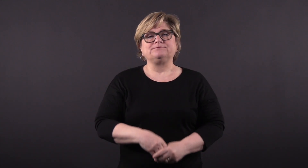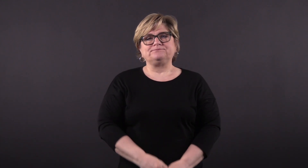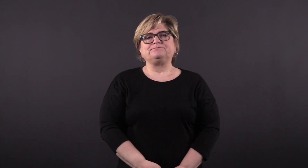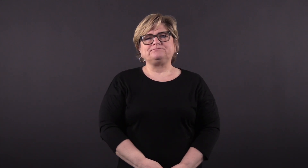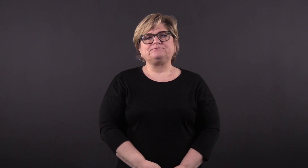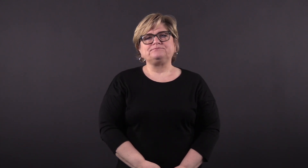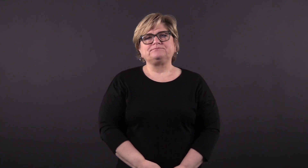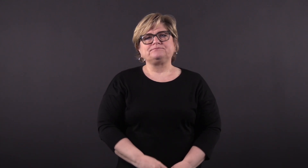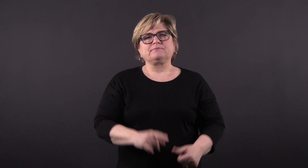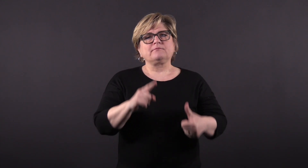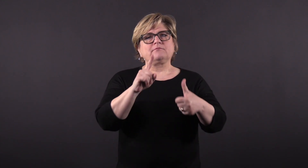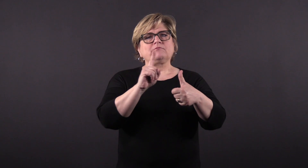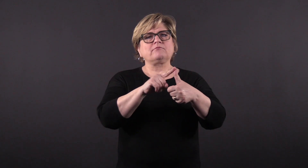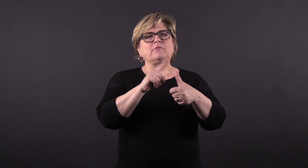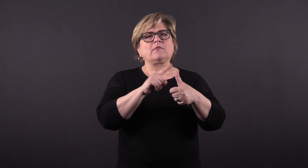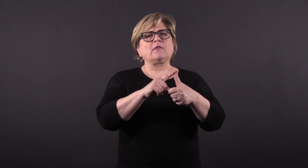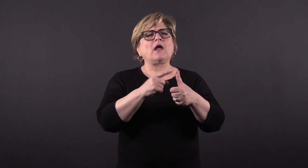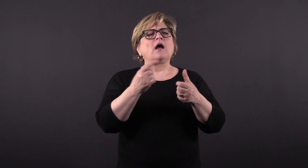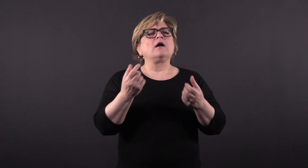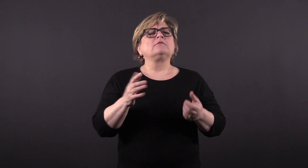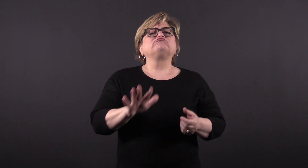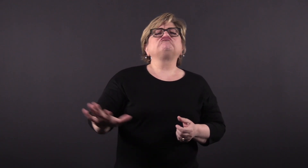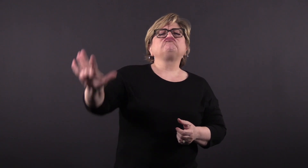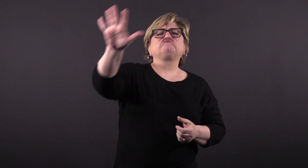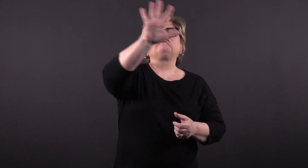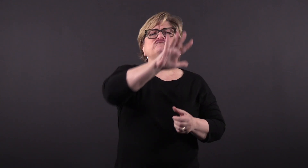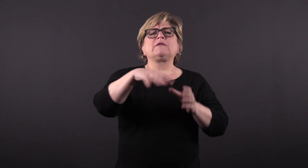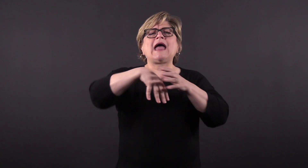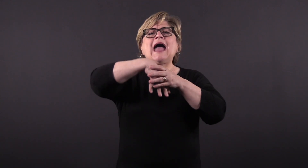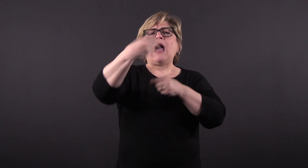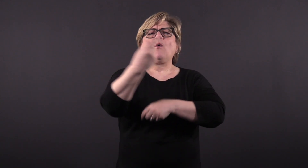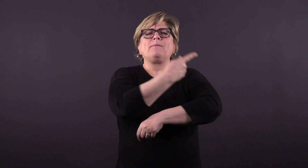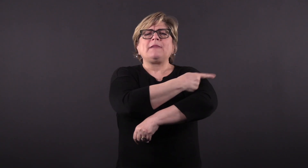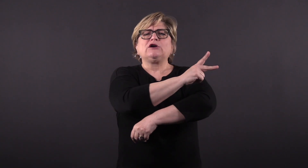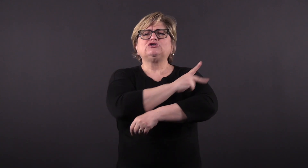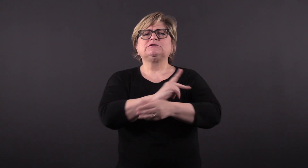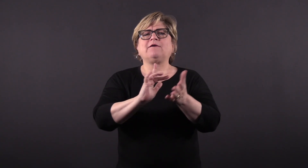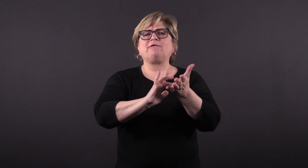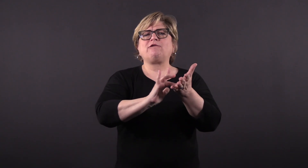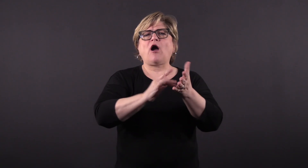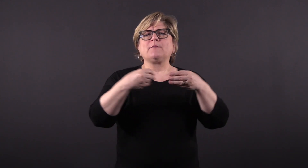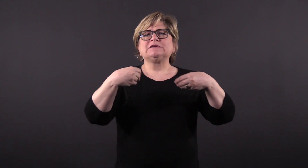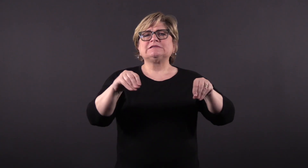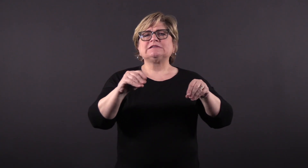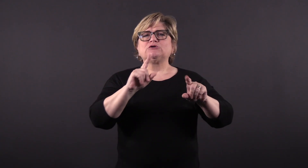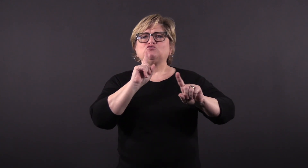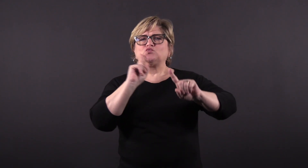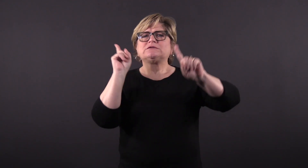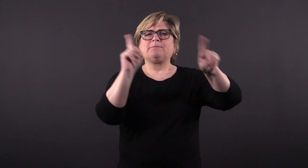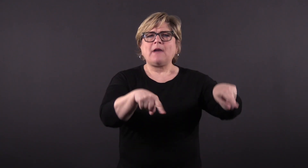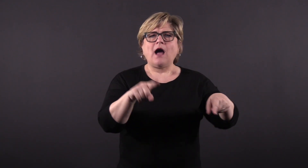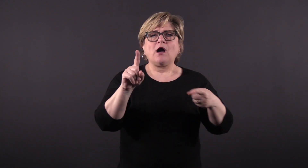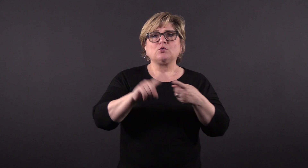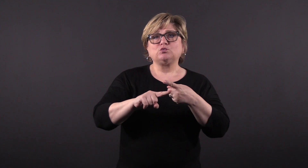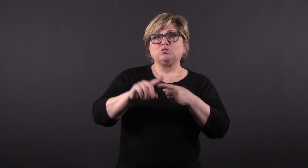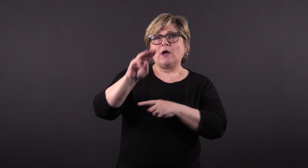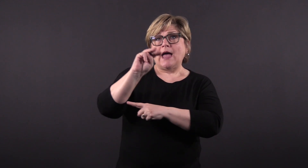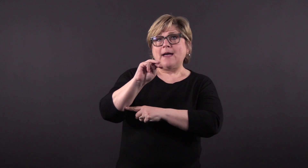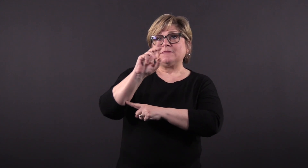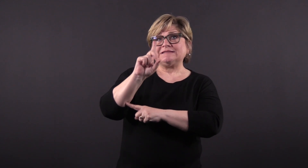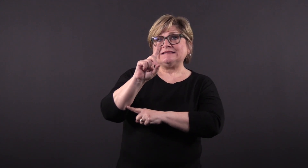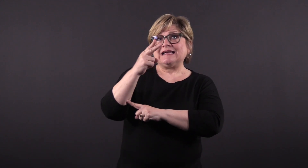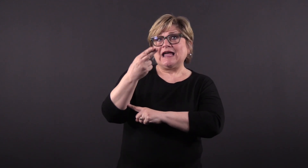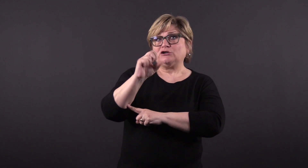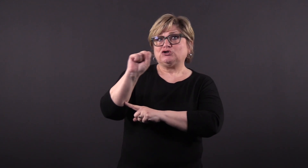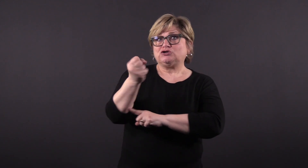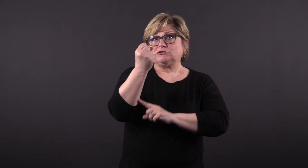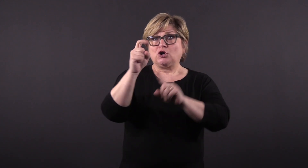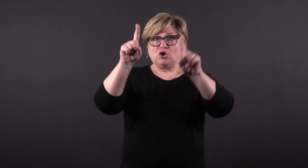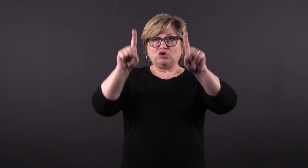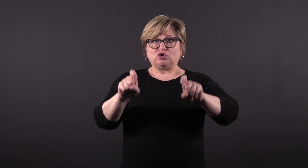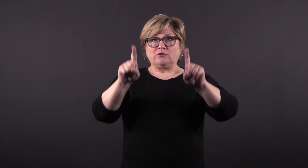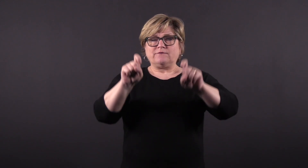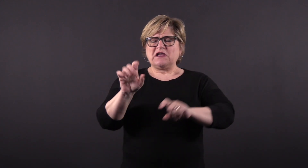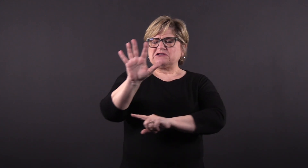Among outpatient pharmacies that responded to MDH’s survey,